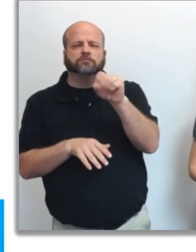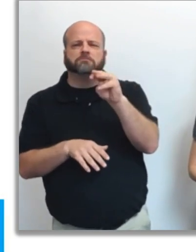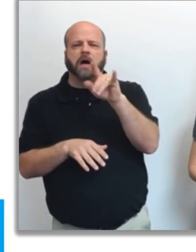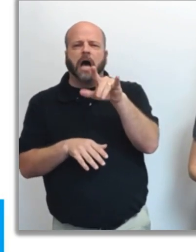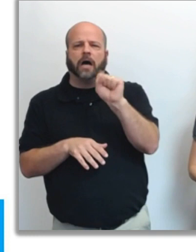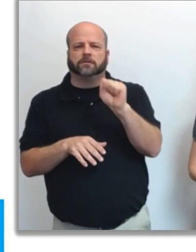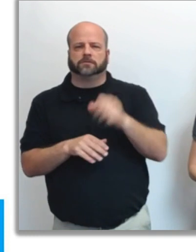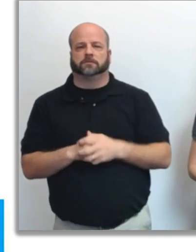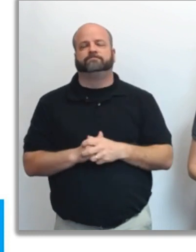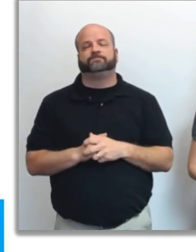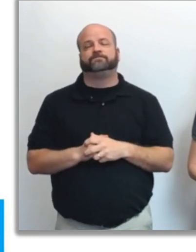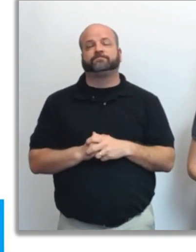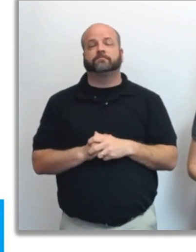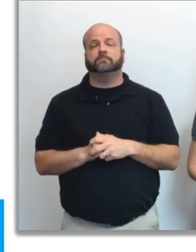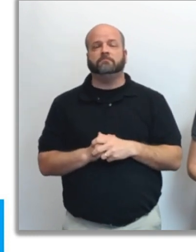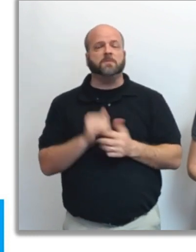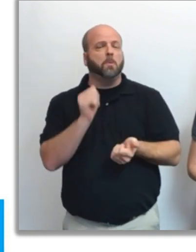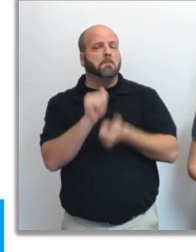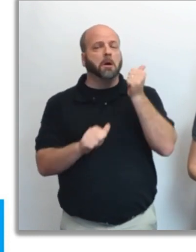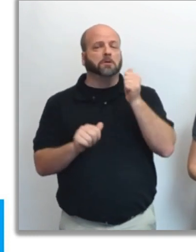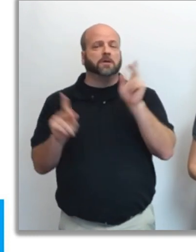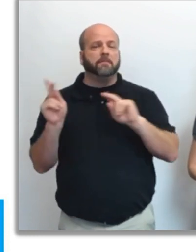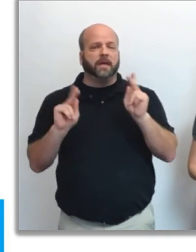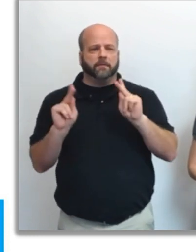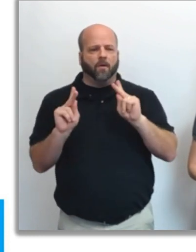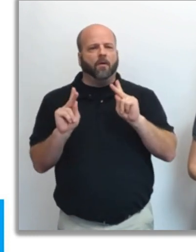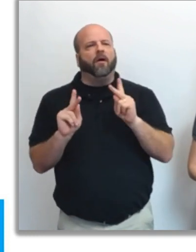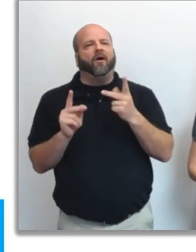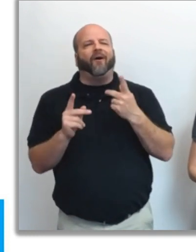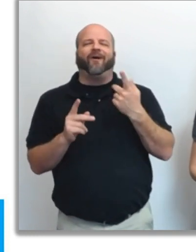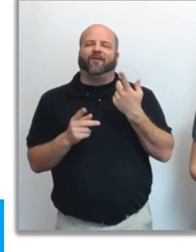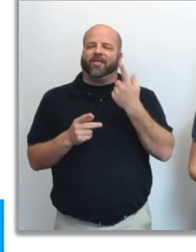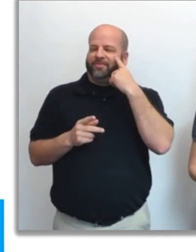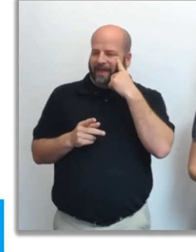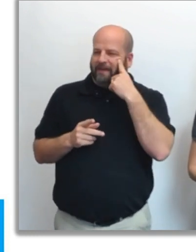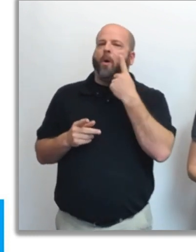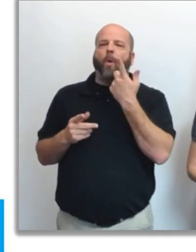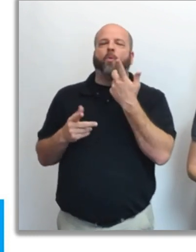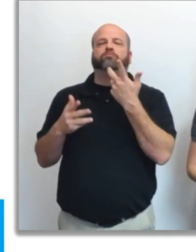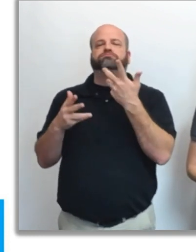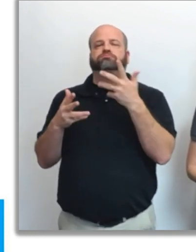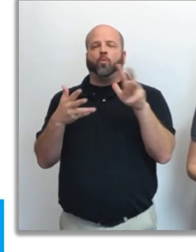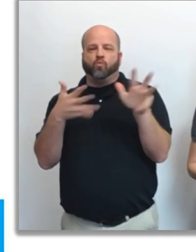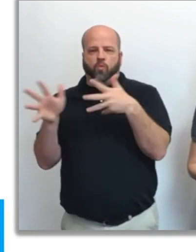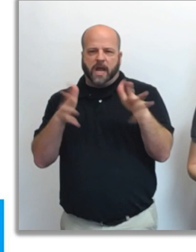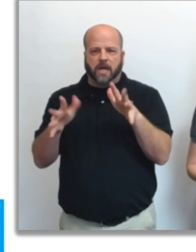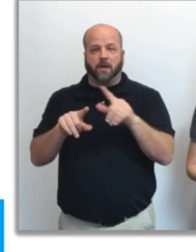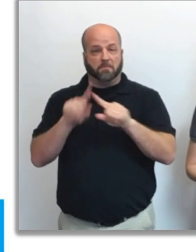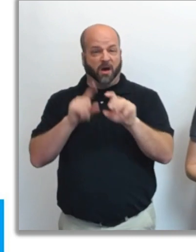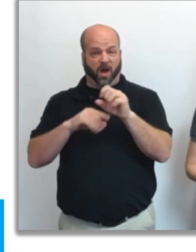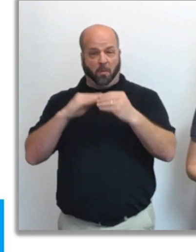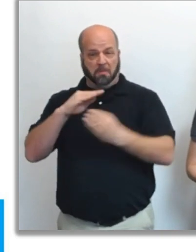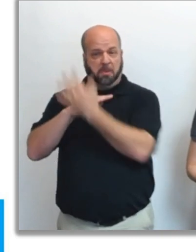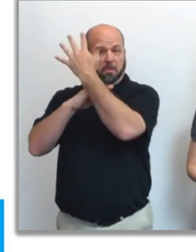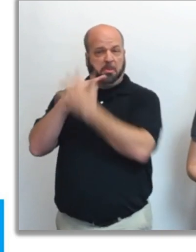A majority of people base their need to evacuate on wind speed, but storm surge can be life-threatening